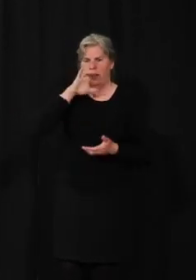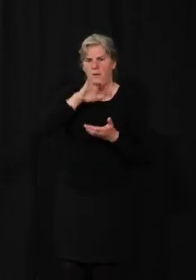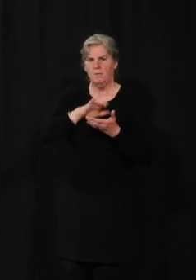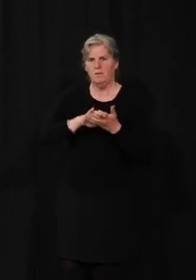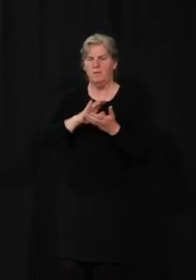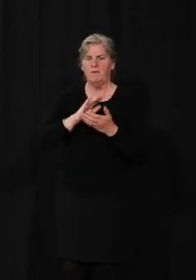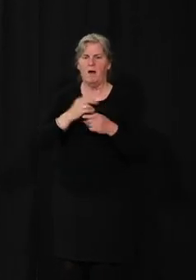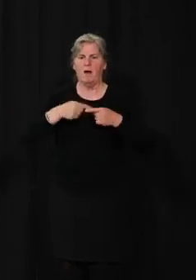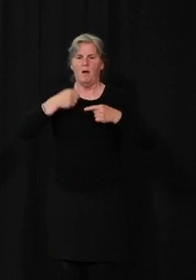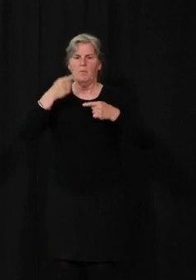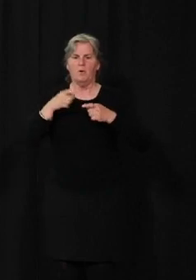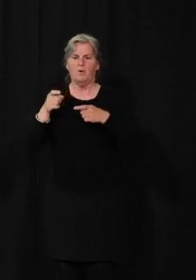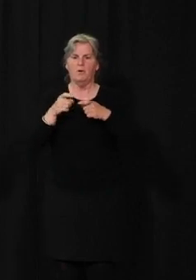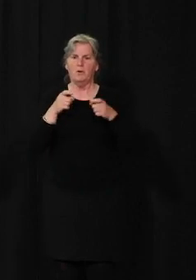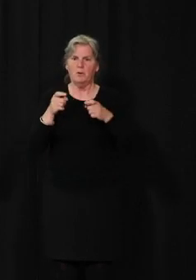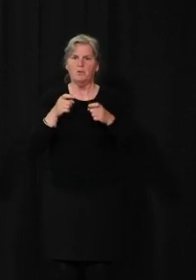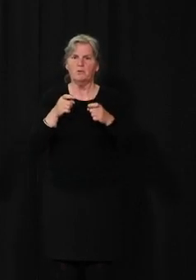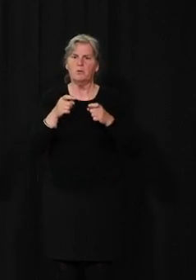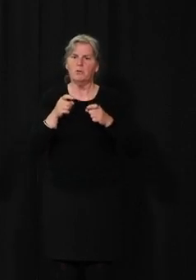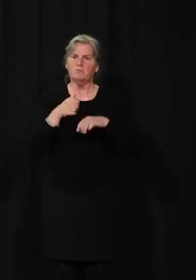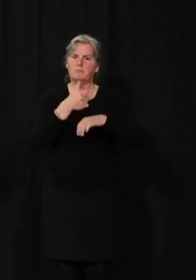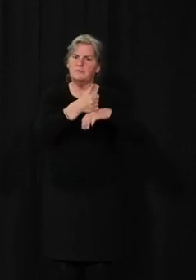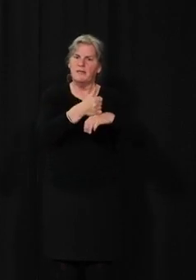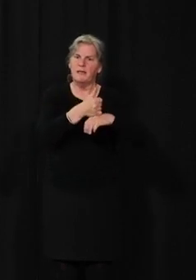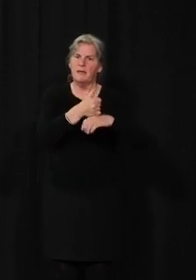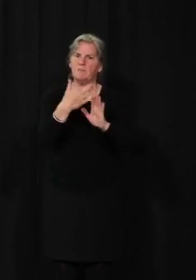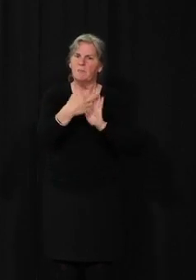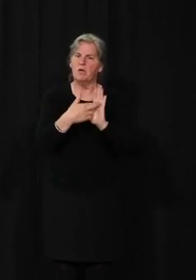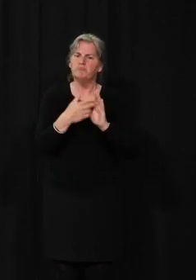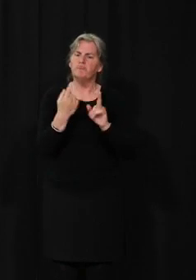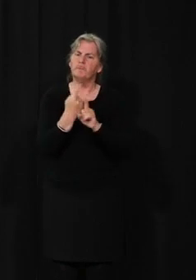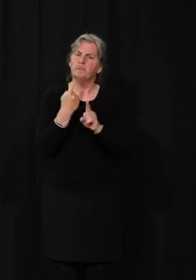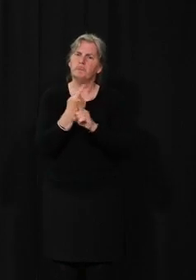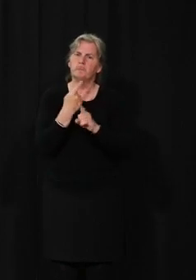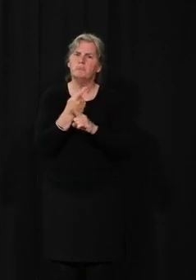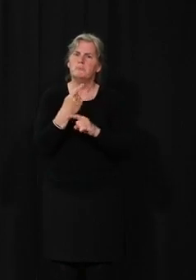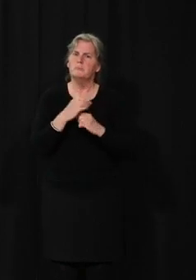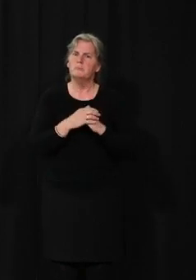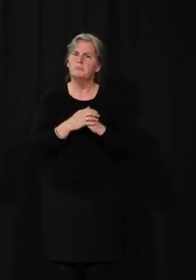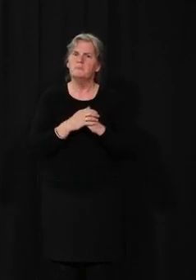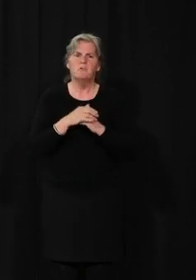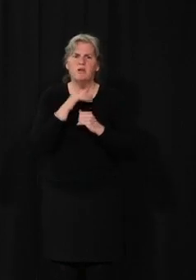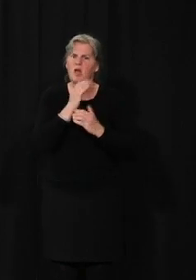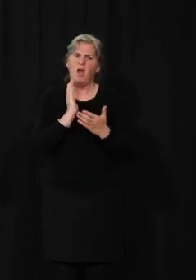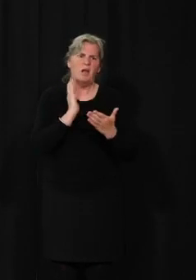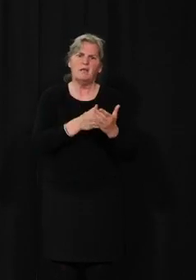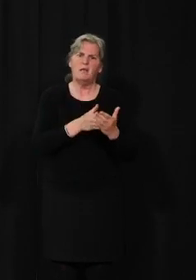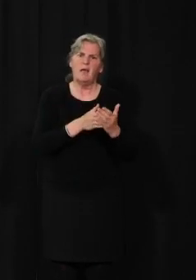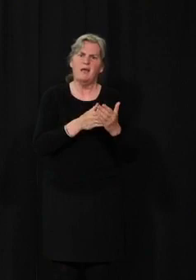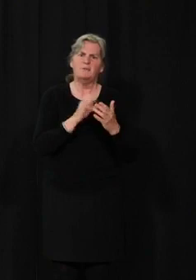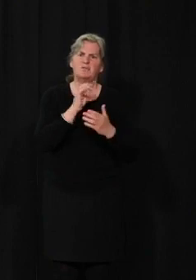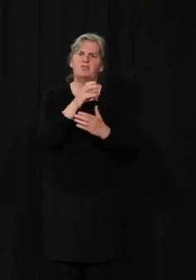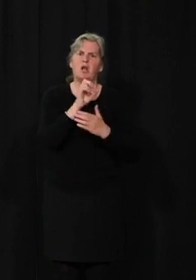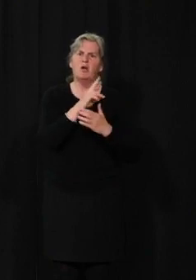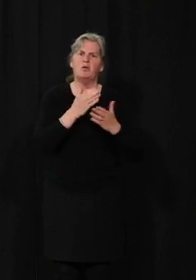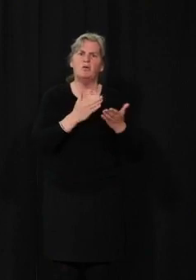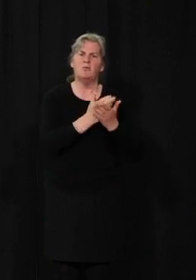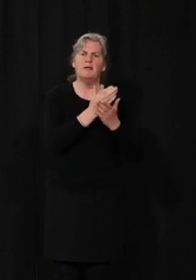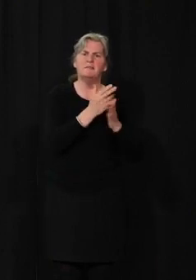We believe our border control measures are reasonable, and thy don't go against the charter. Then they are in place to keep